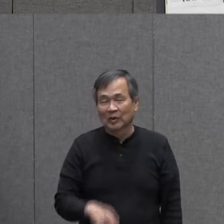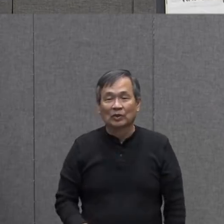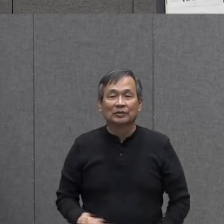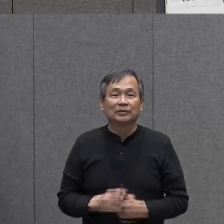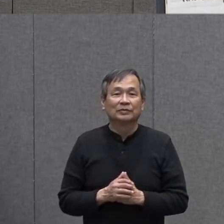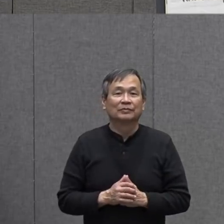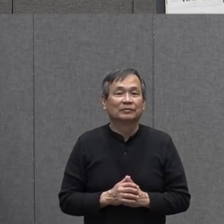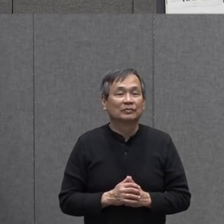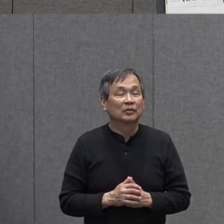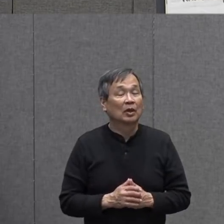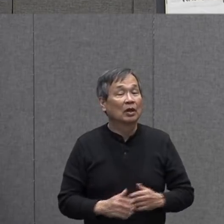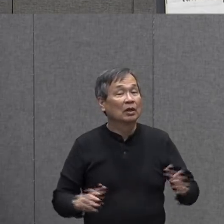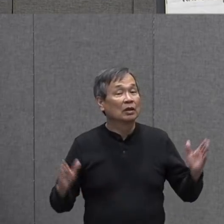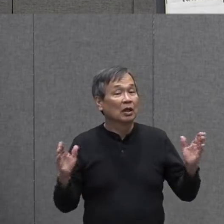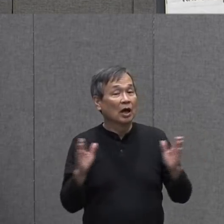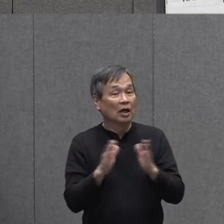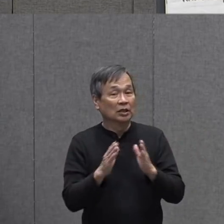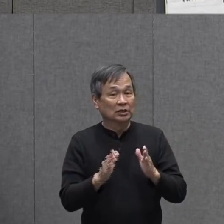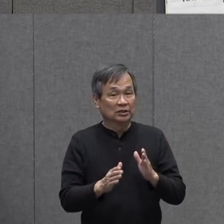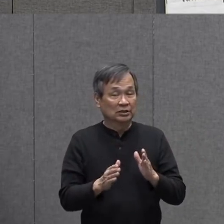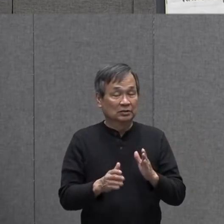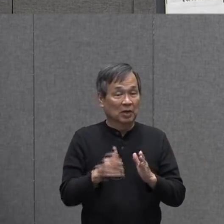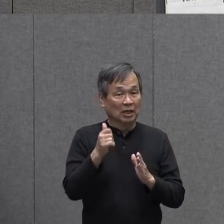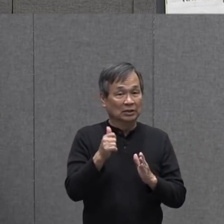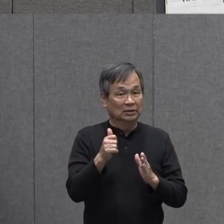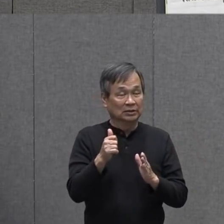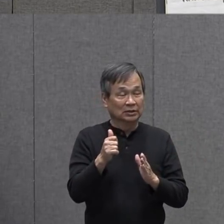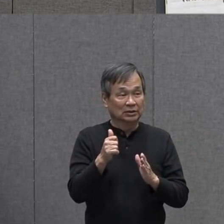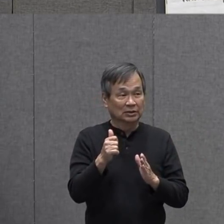So the smallest number, two, goes where?